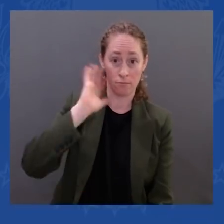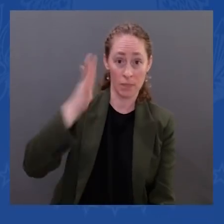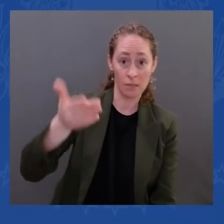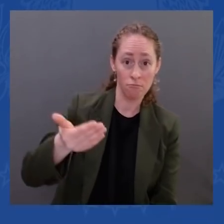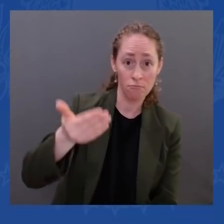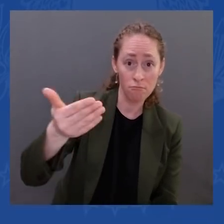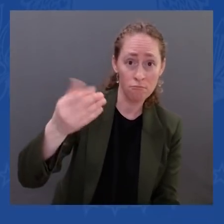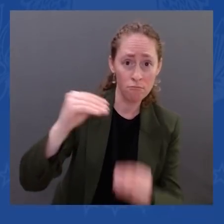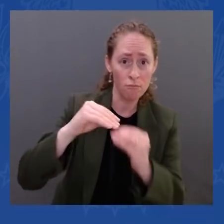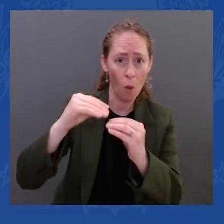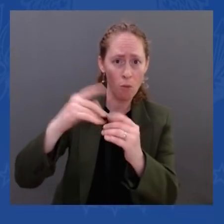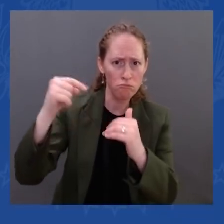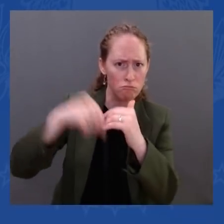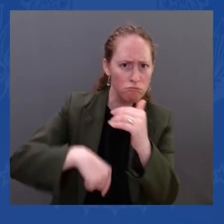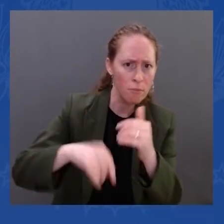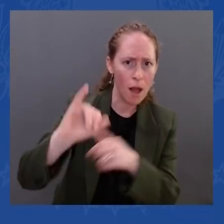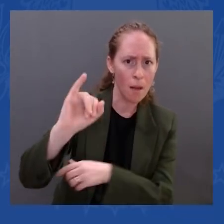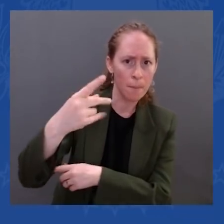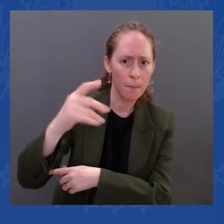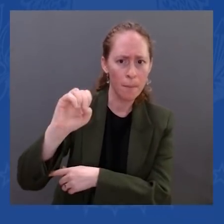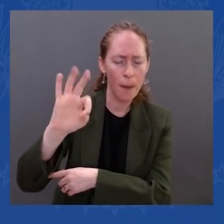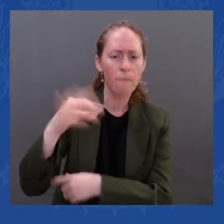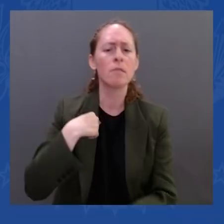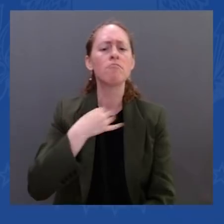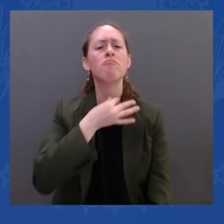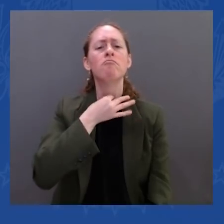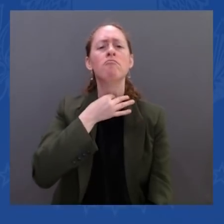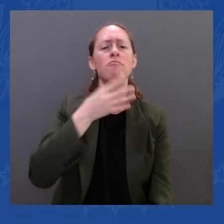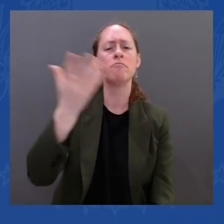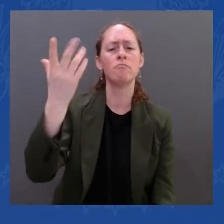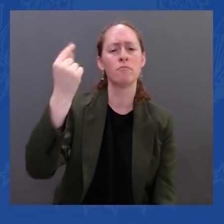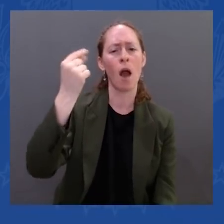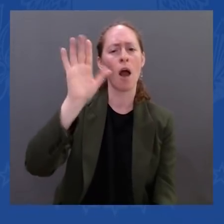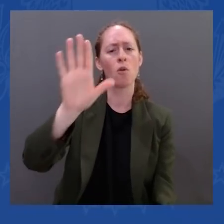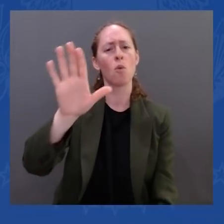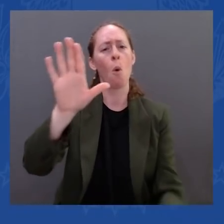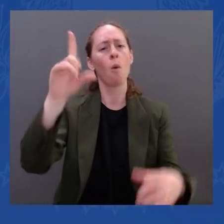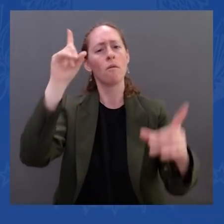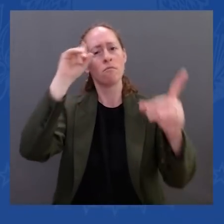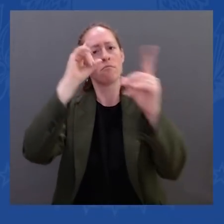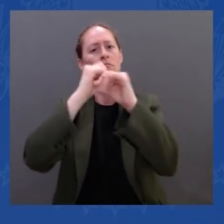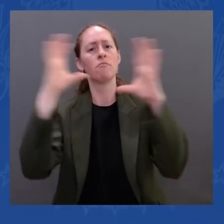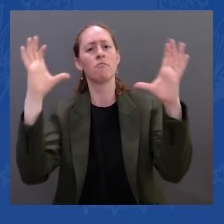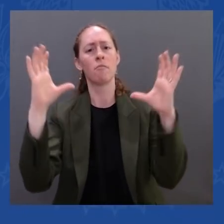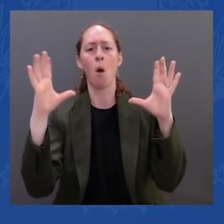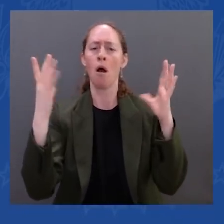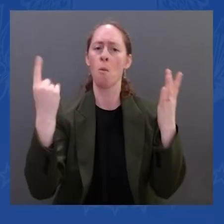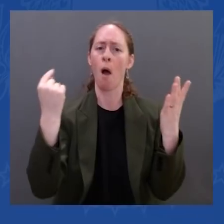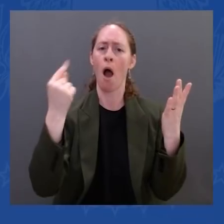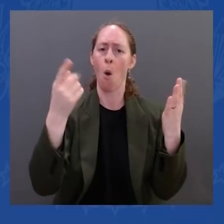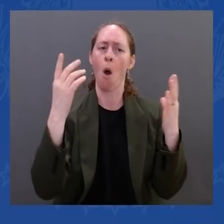And do you see this as a potential precursor to some type of trade pact,